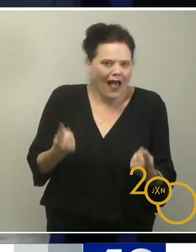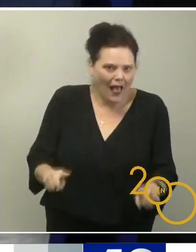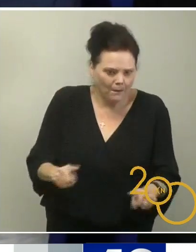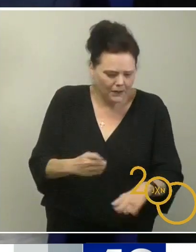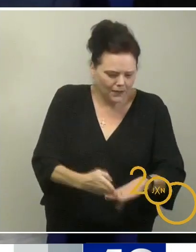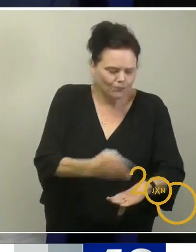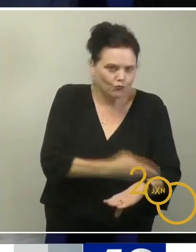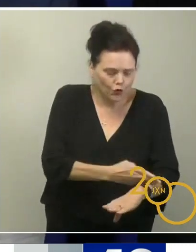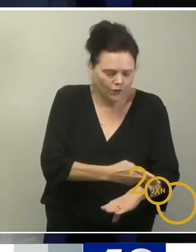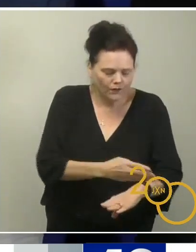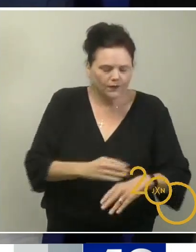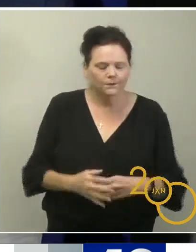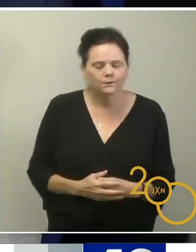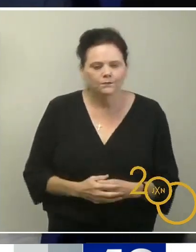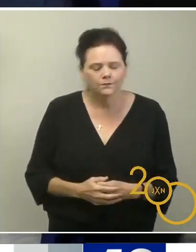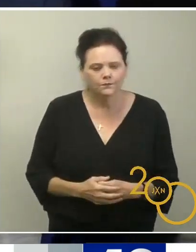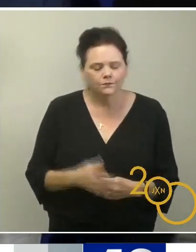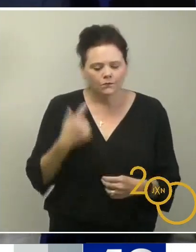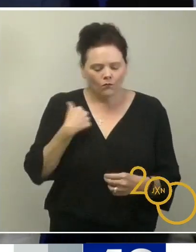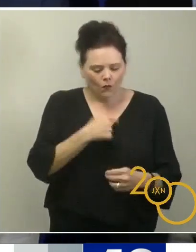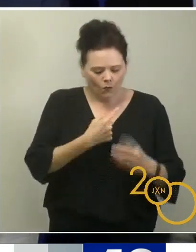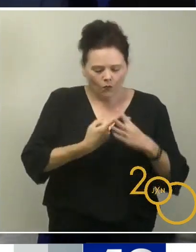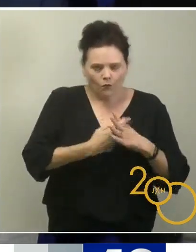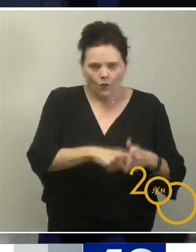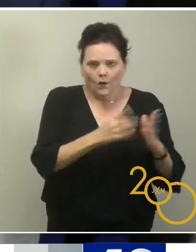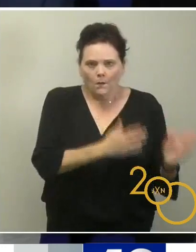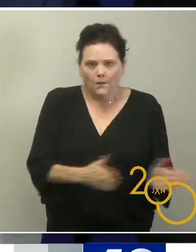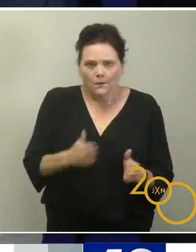NEAR CERTAINTY TRUCKS WILL FAIL TO PRODUCE 21 OR SOMETIME THE NEXT SEVERAL WEEKS OR MONTHS.